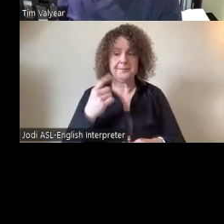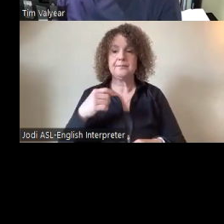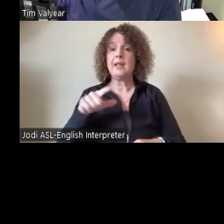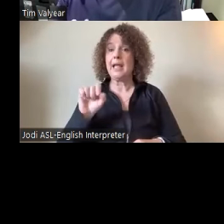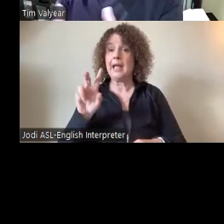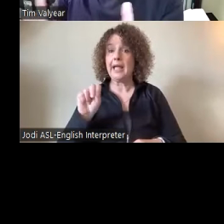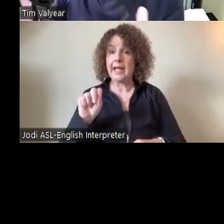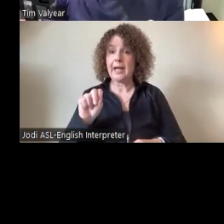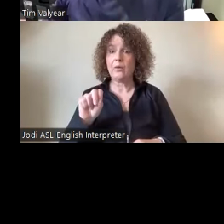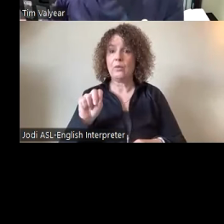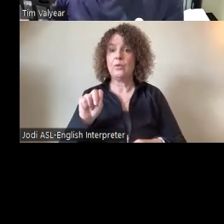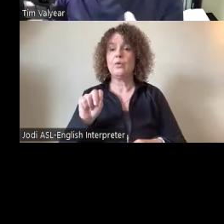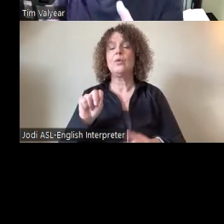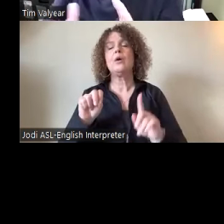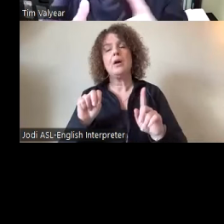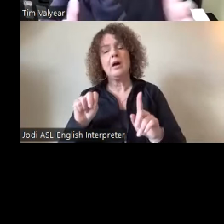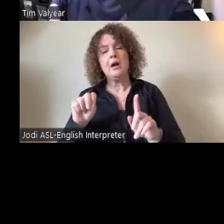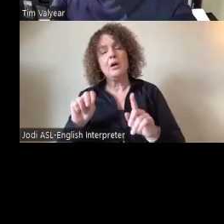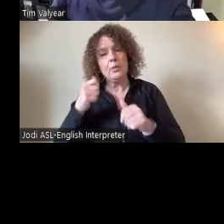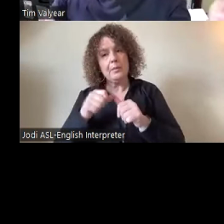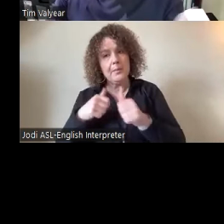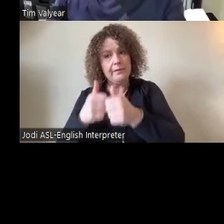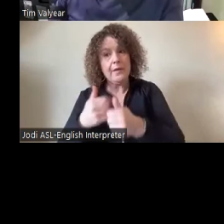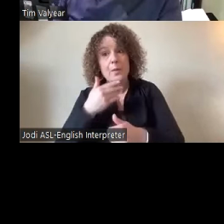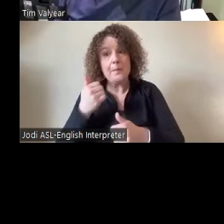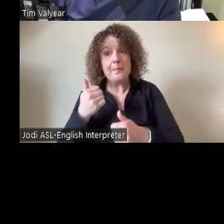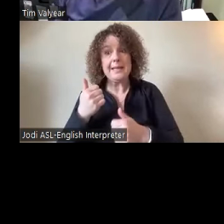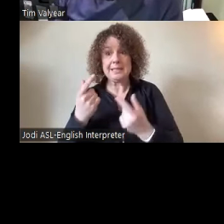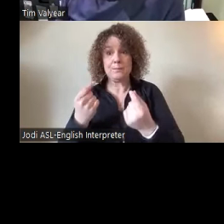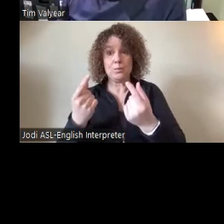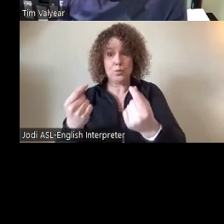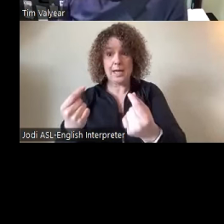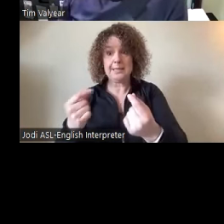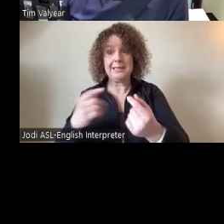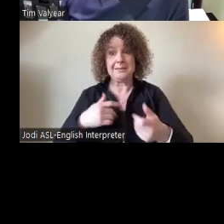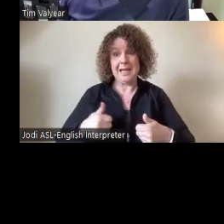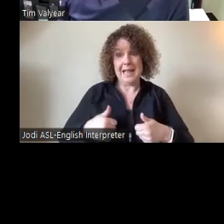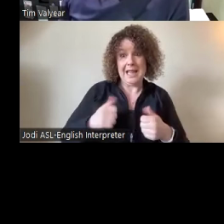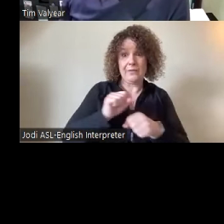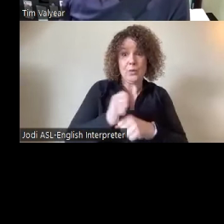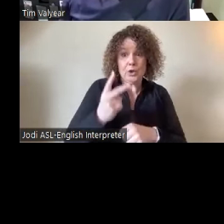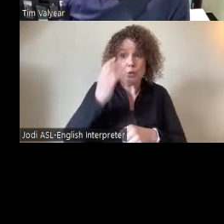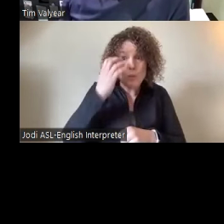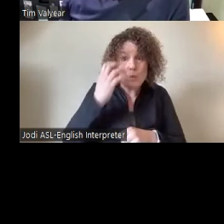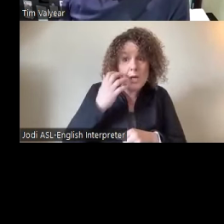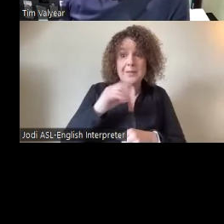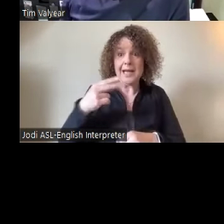a closed lid. And it should be laundered appropriately. And it should not be a gown that has been made. Now I say